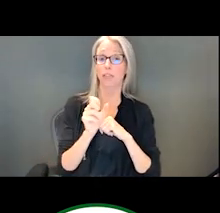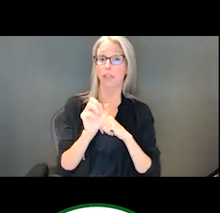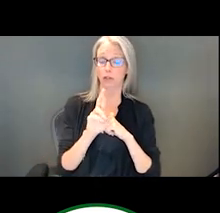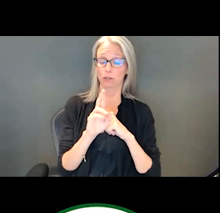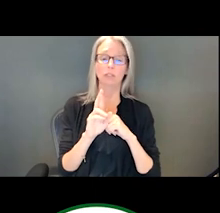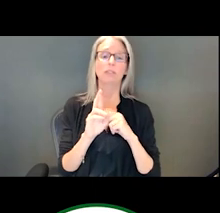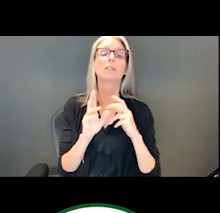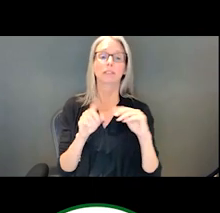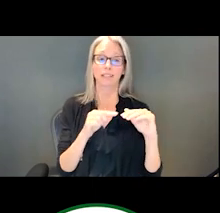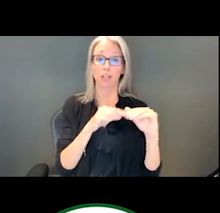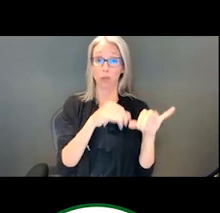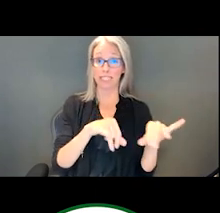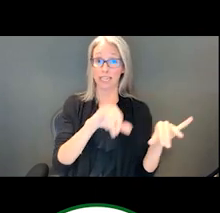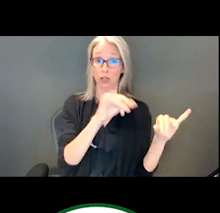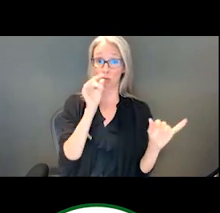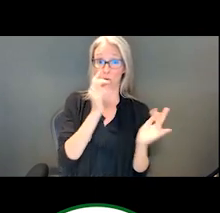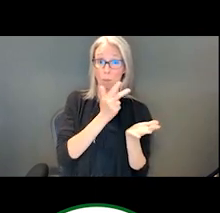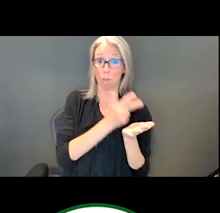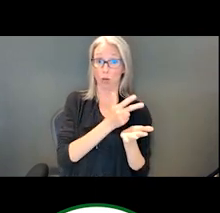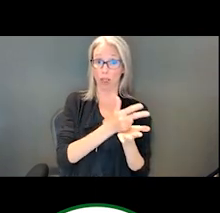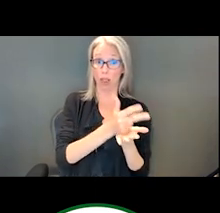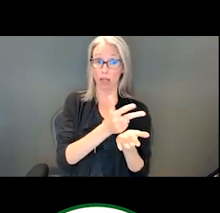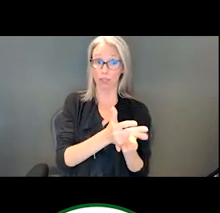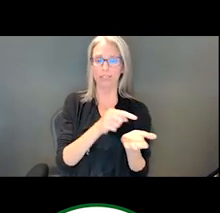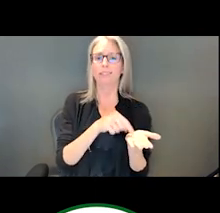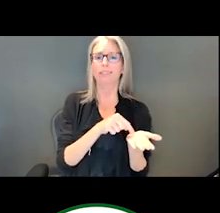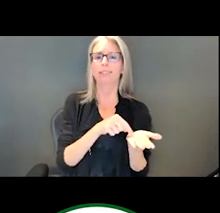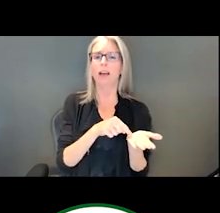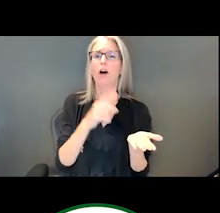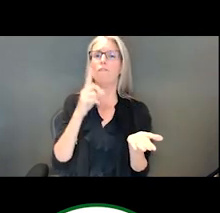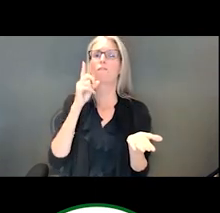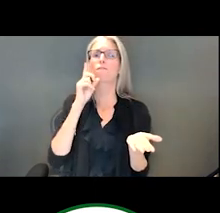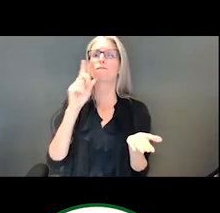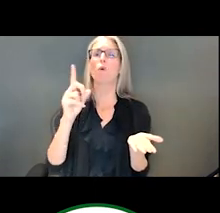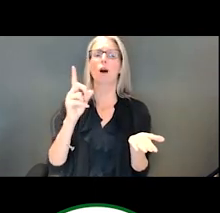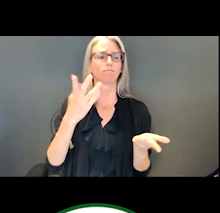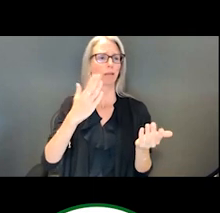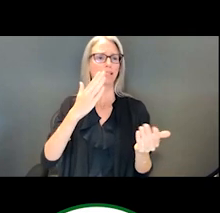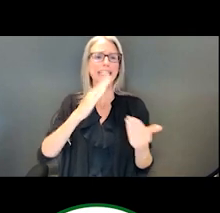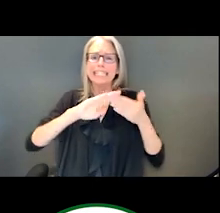So consequently rustic outdoor spaces may not be paved, for example, or may not have